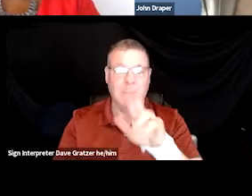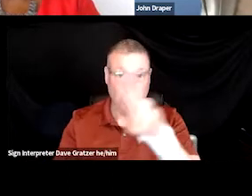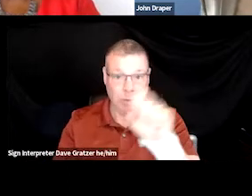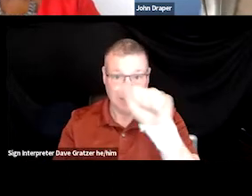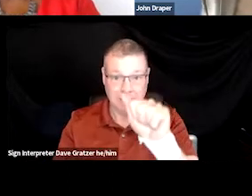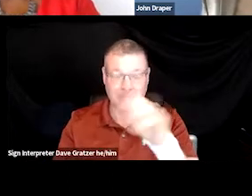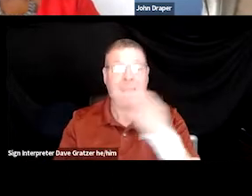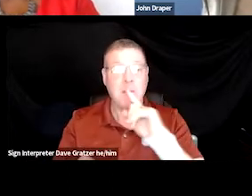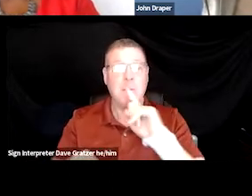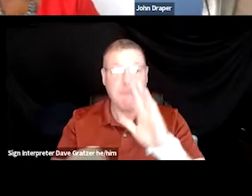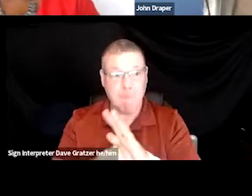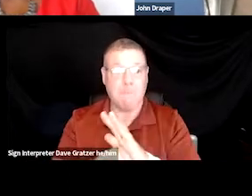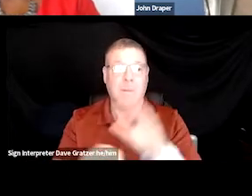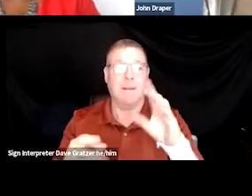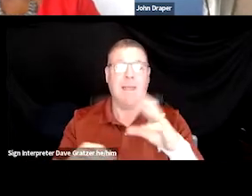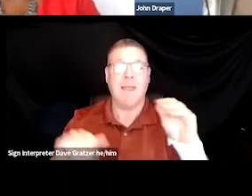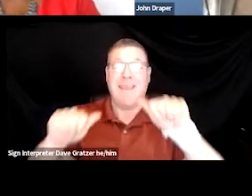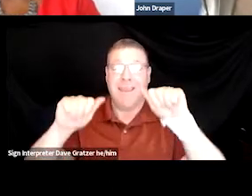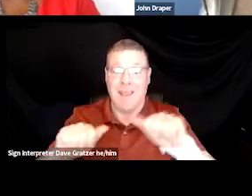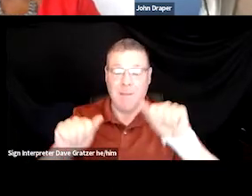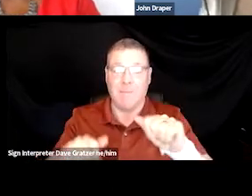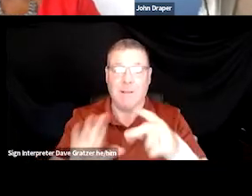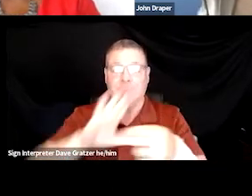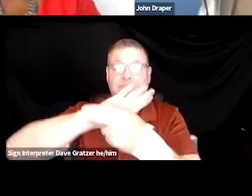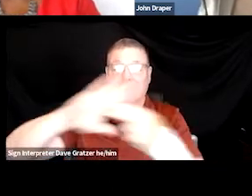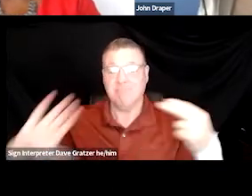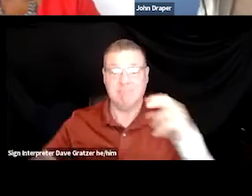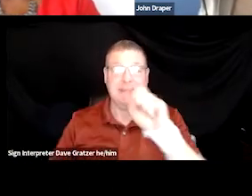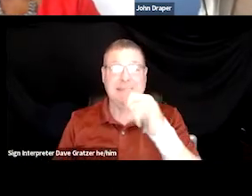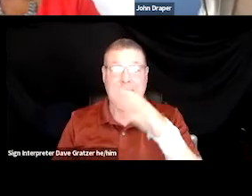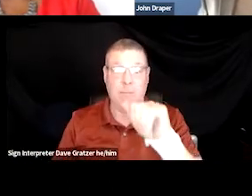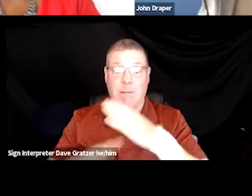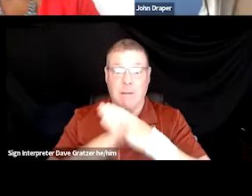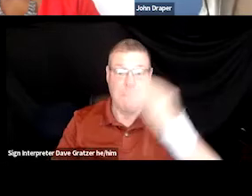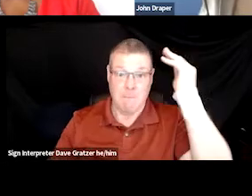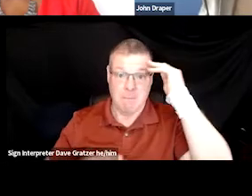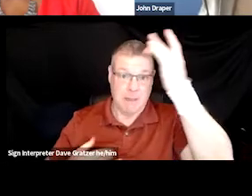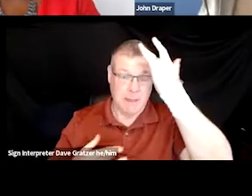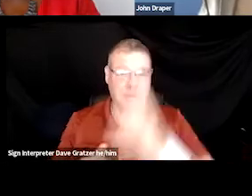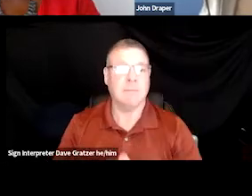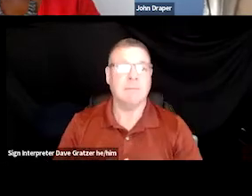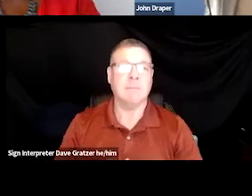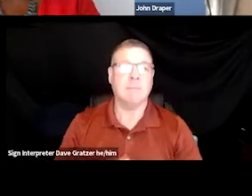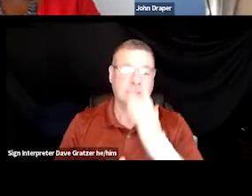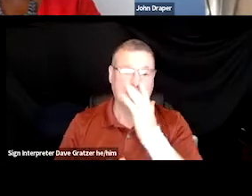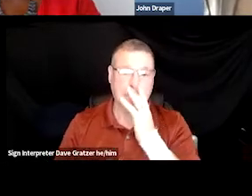and enable stigma against mental illness to be put behind us.